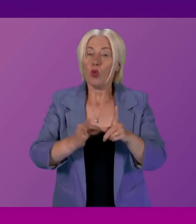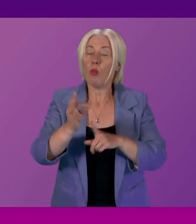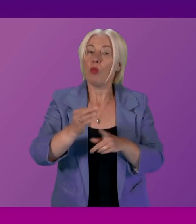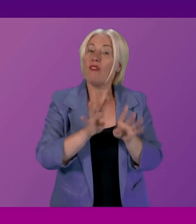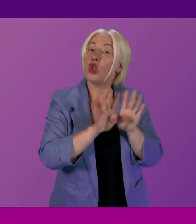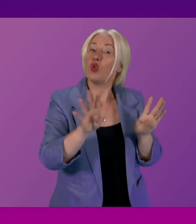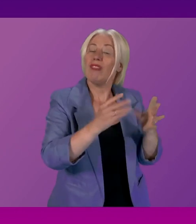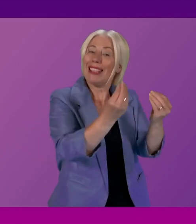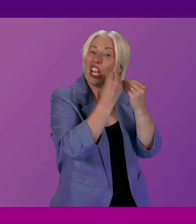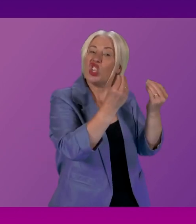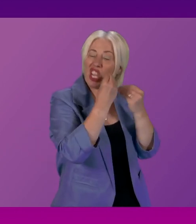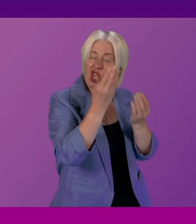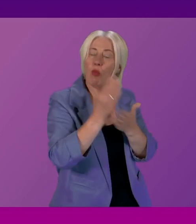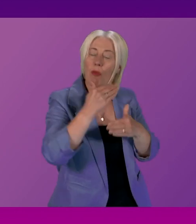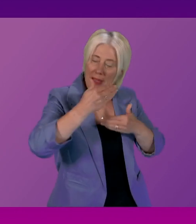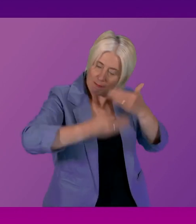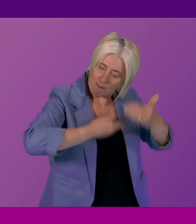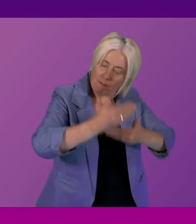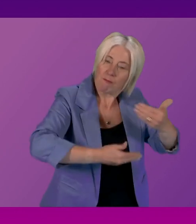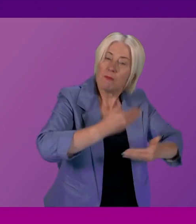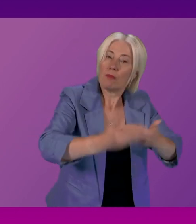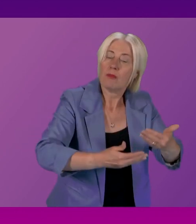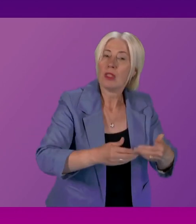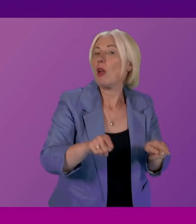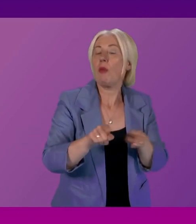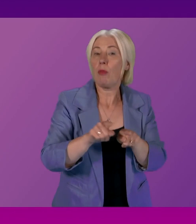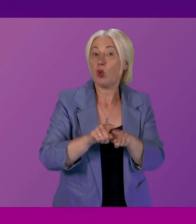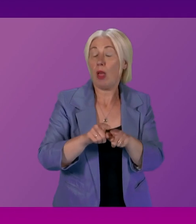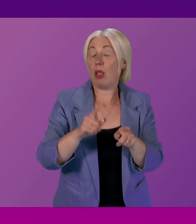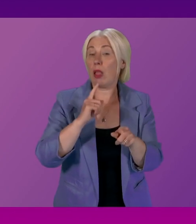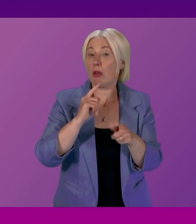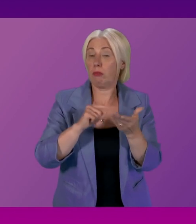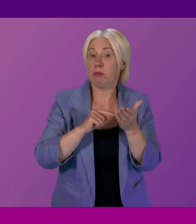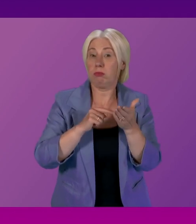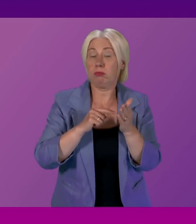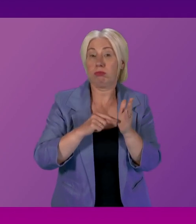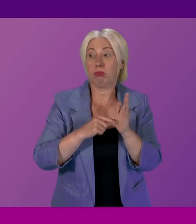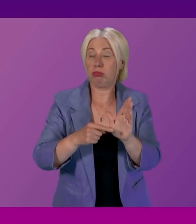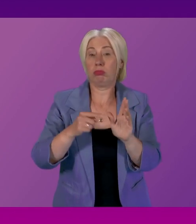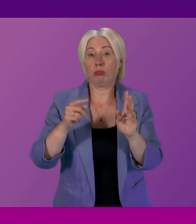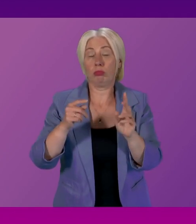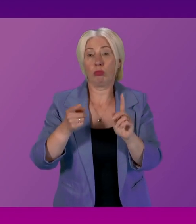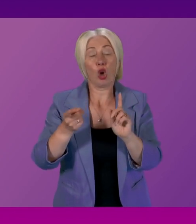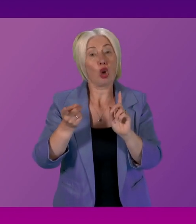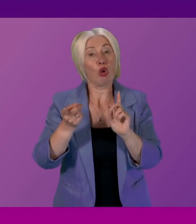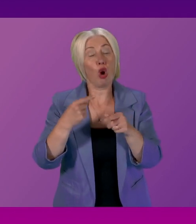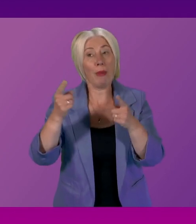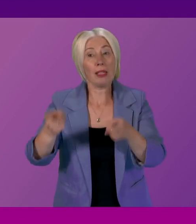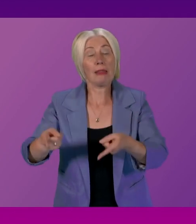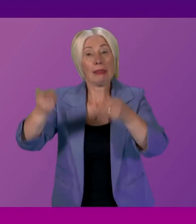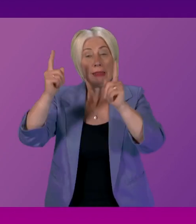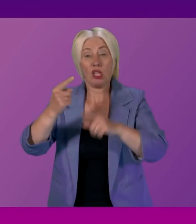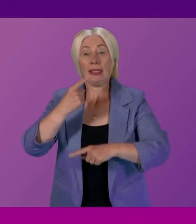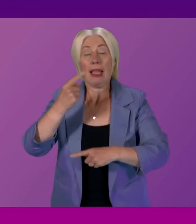I highlight the comments from the senators on the testing of rape myth directions with